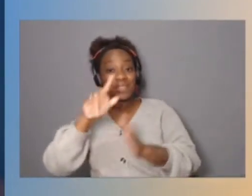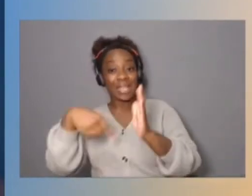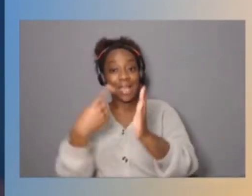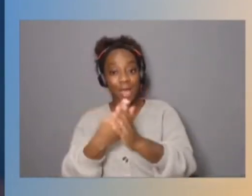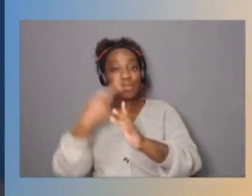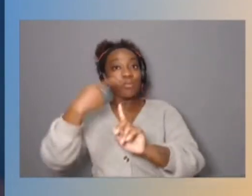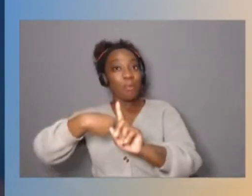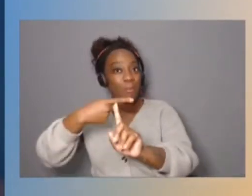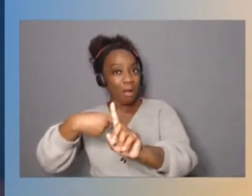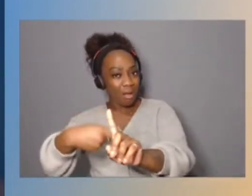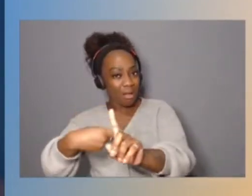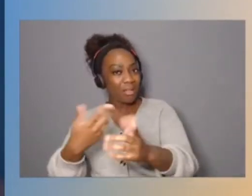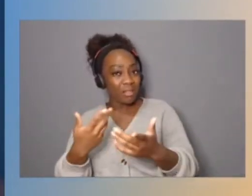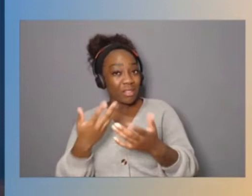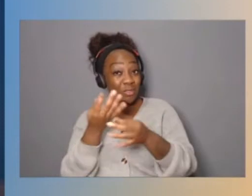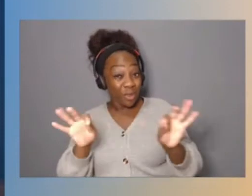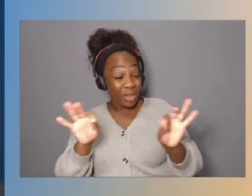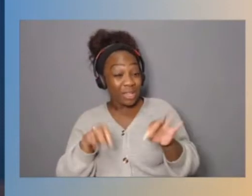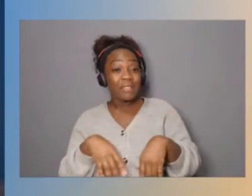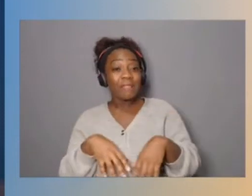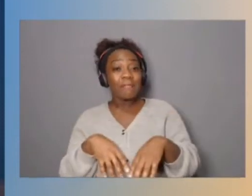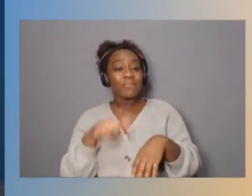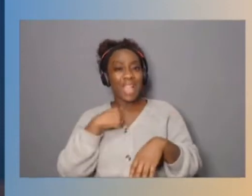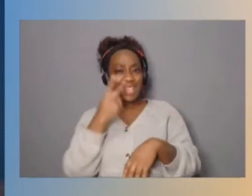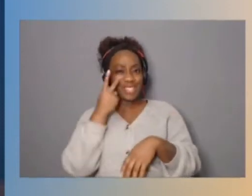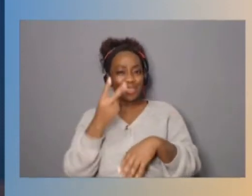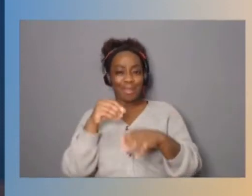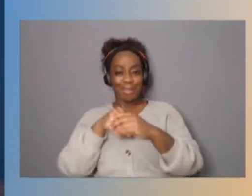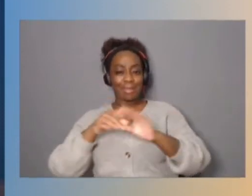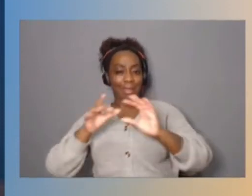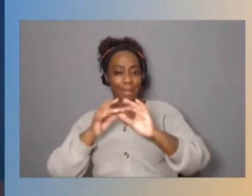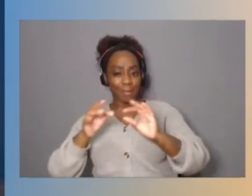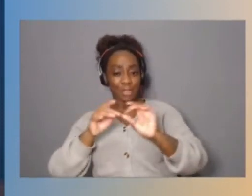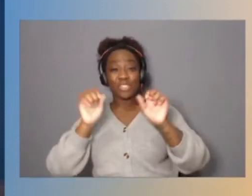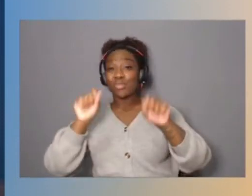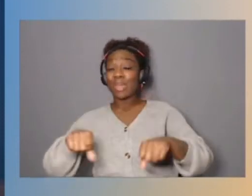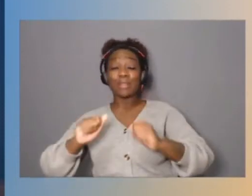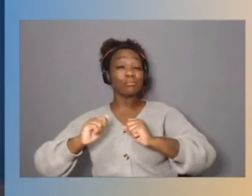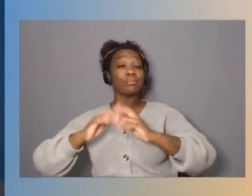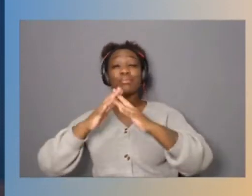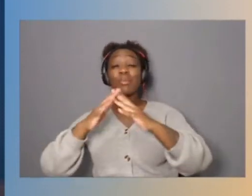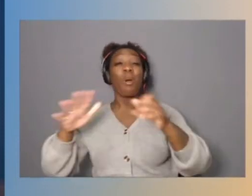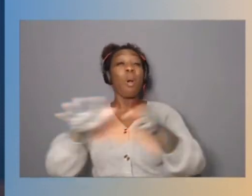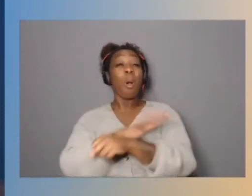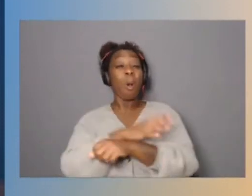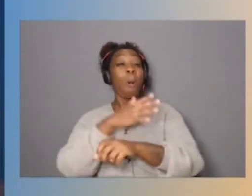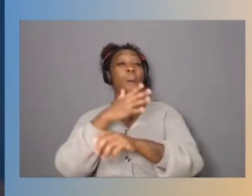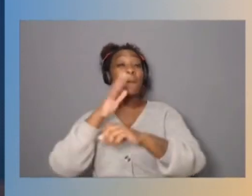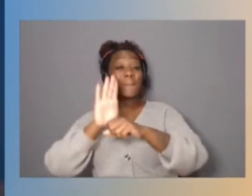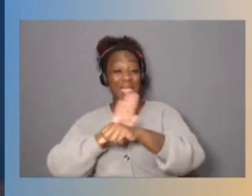So I read it in the comments before that you can power a business, entire business for a month with... A lot of startups do.